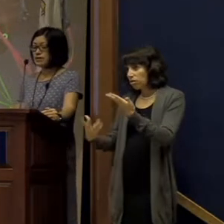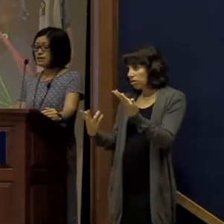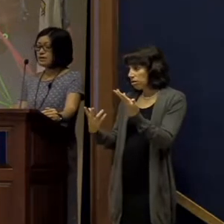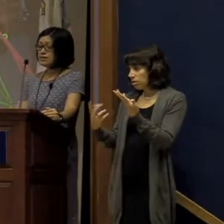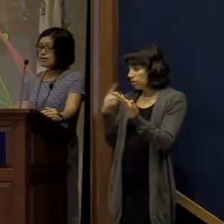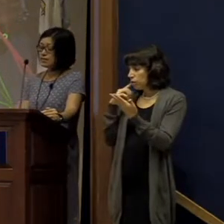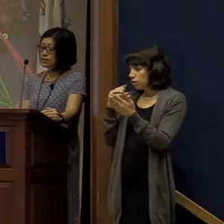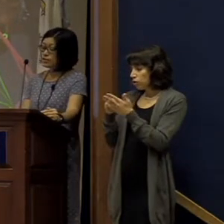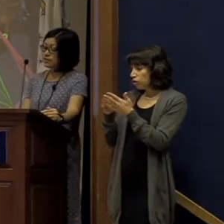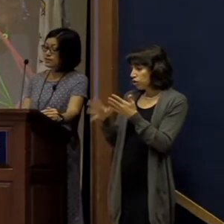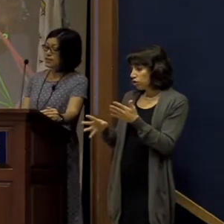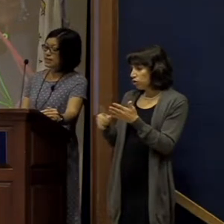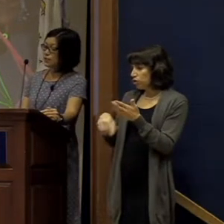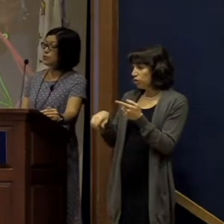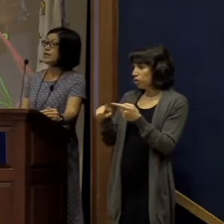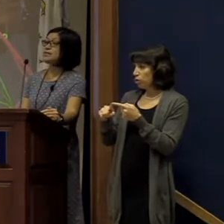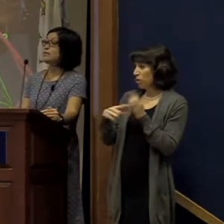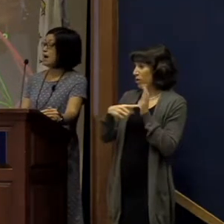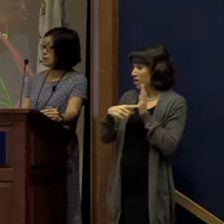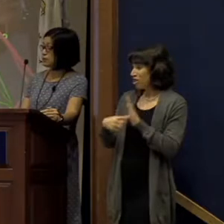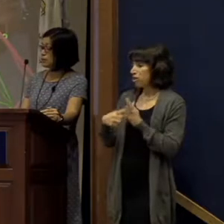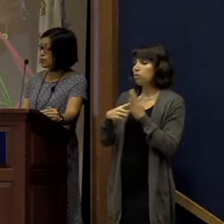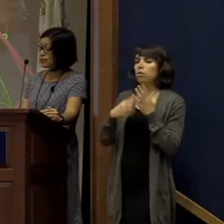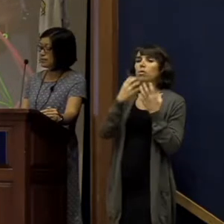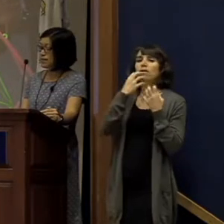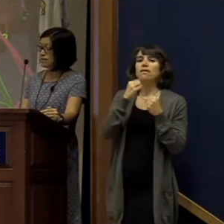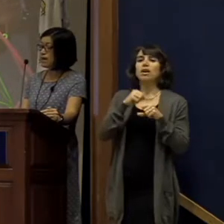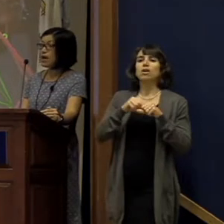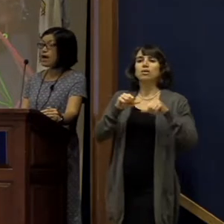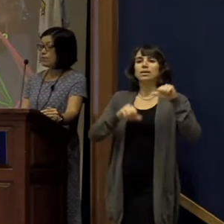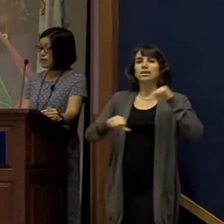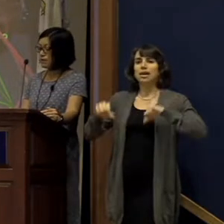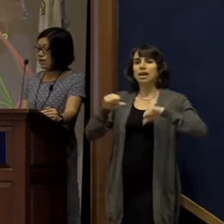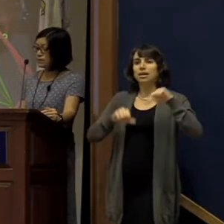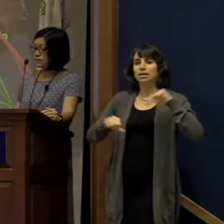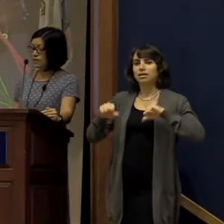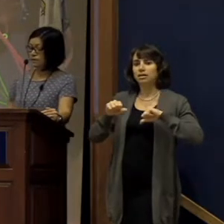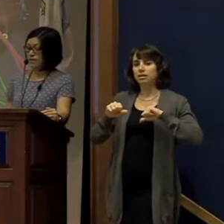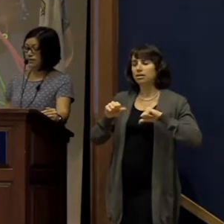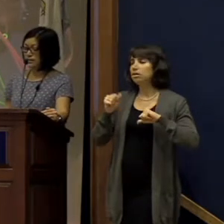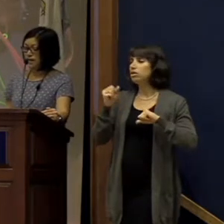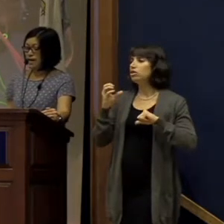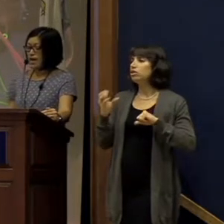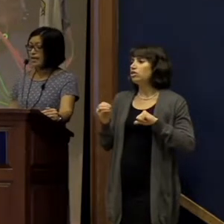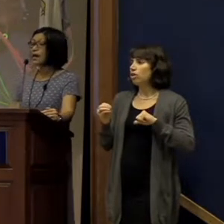these questions center who has the power to know in STEM and what forms of knowledge matter and are all